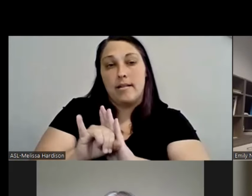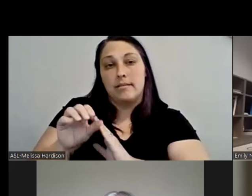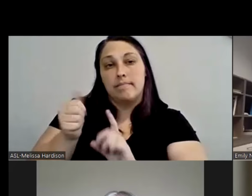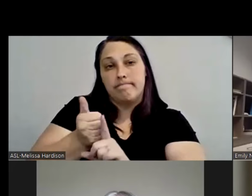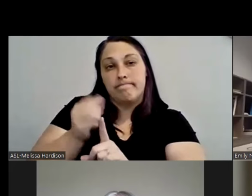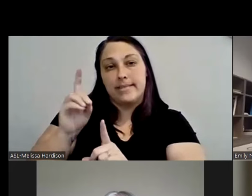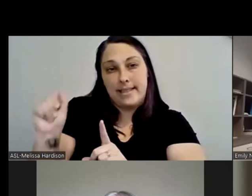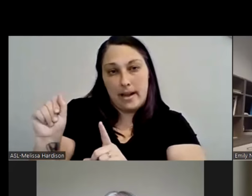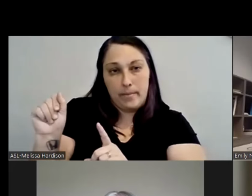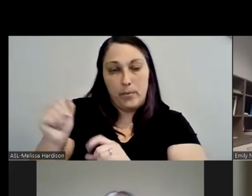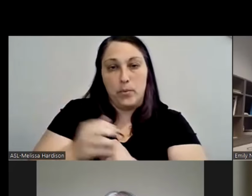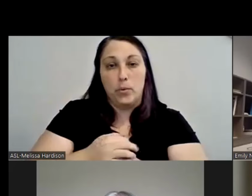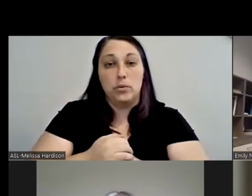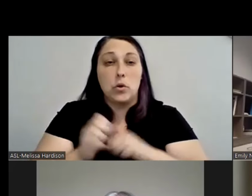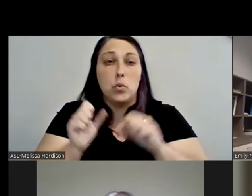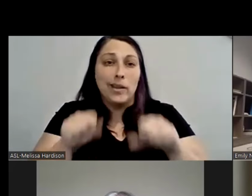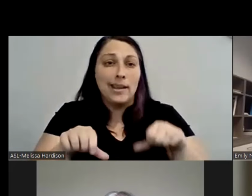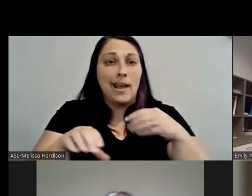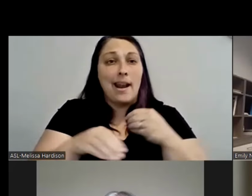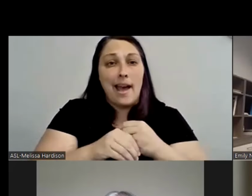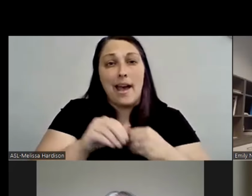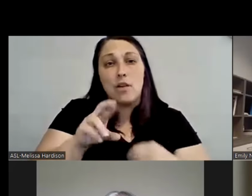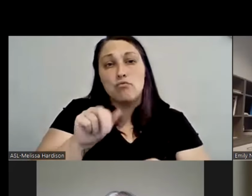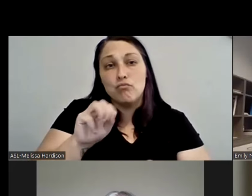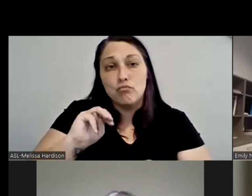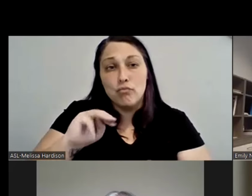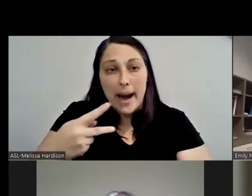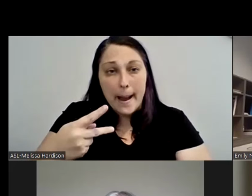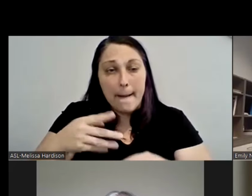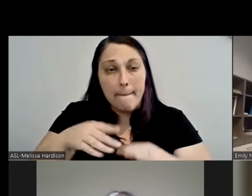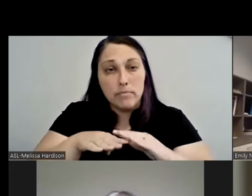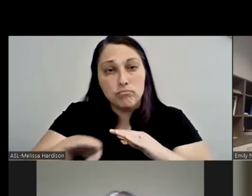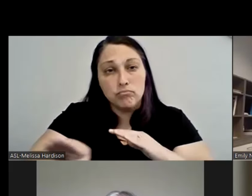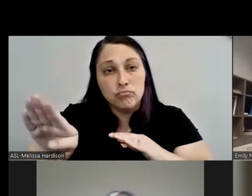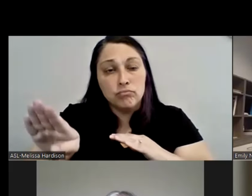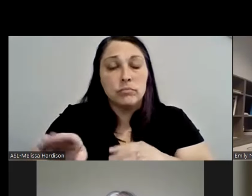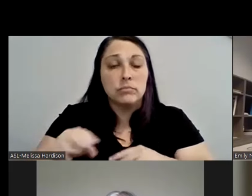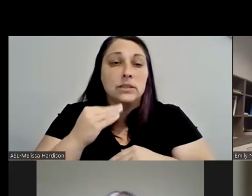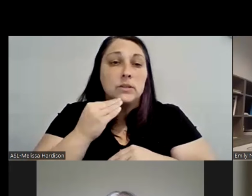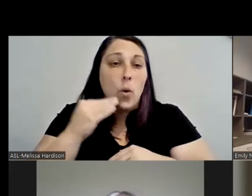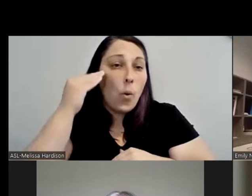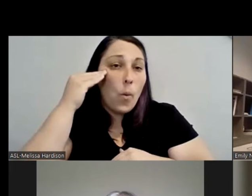You can also use the chat or email feature if you are having technical issues, or if you have a comment for another attendee.